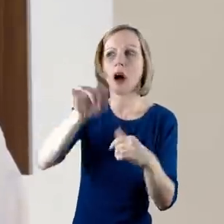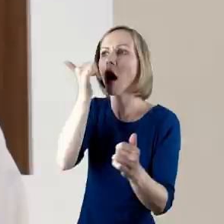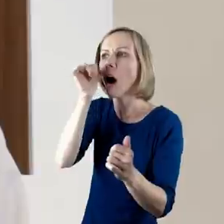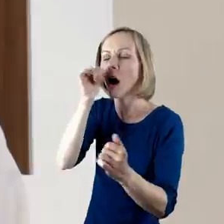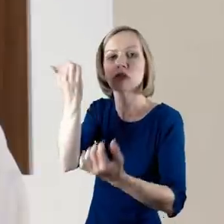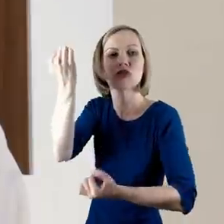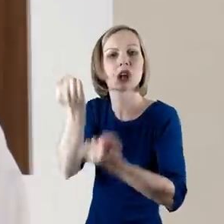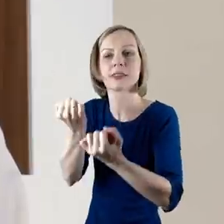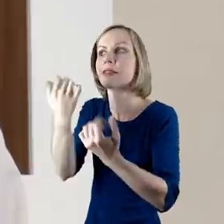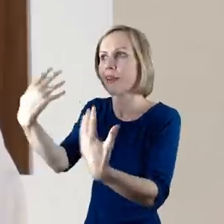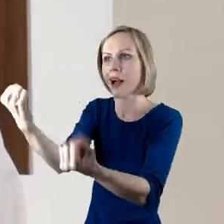(All) Lord, have mercy.